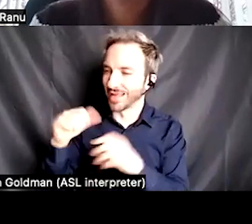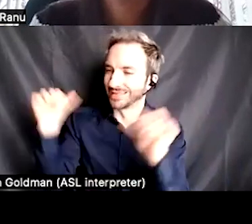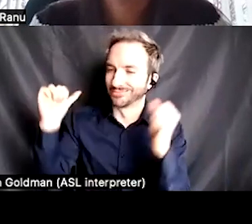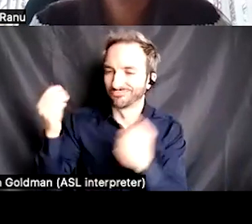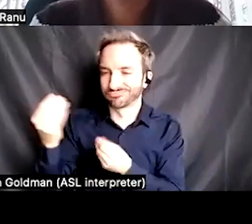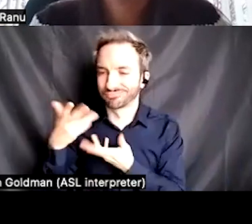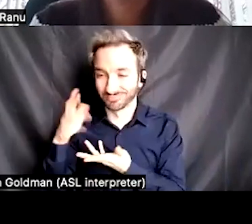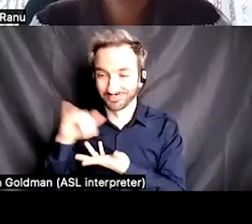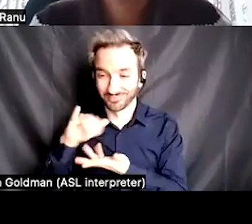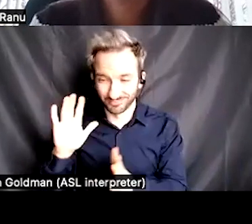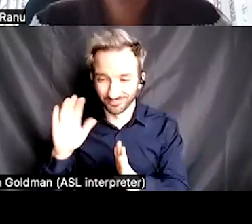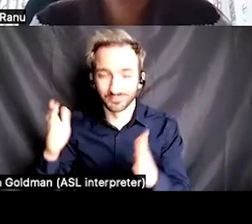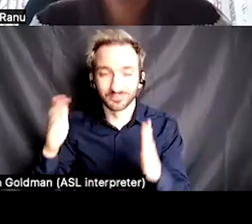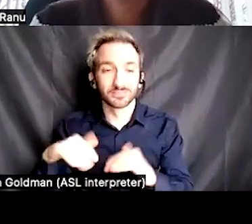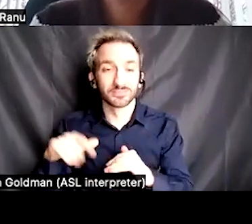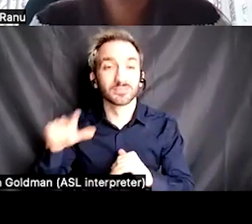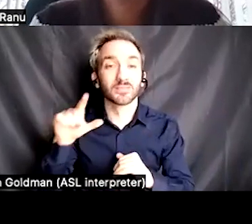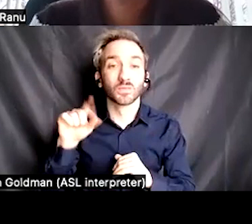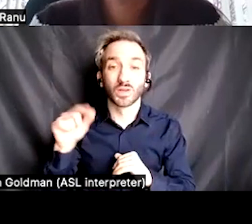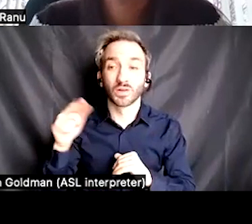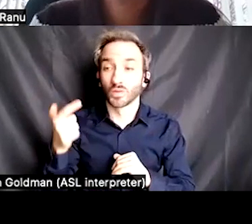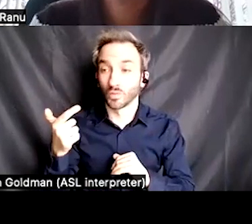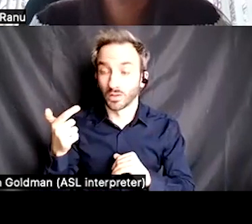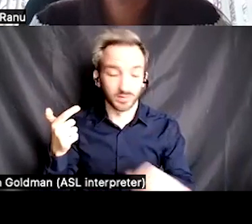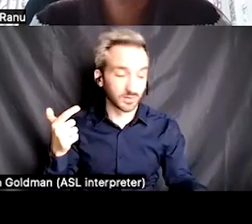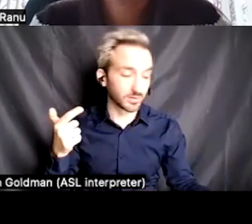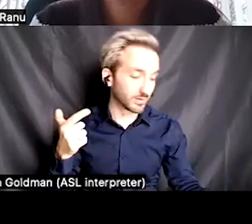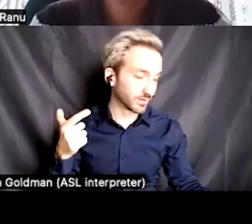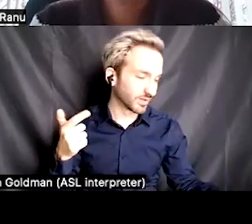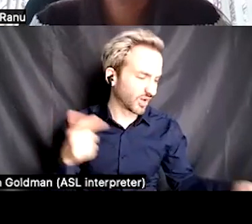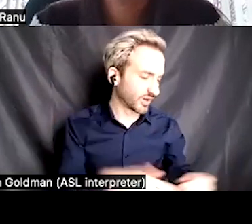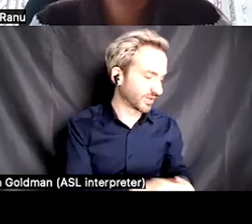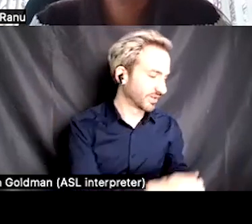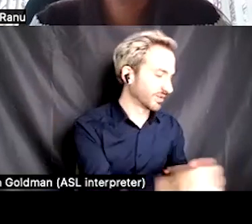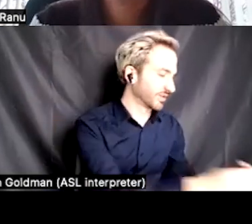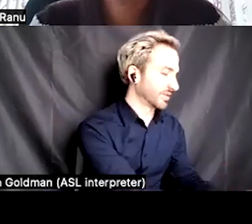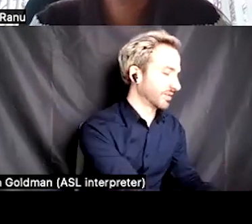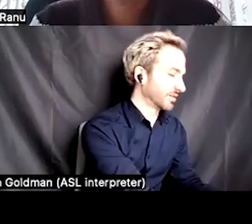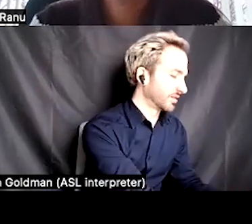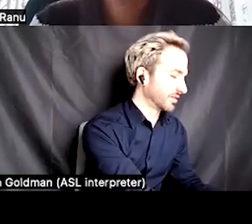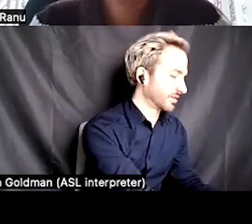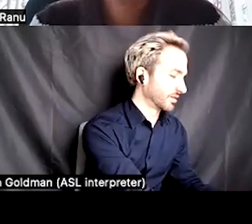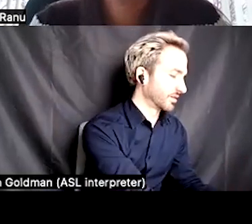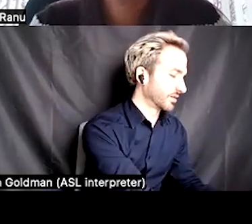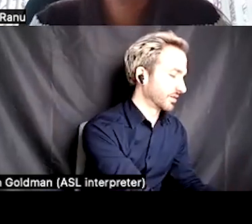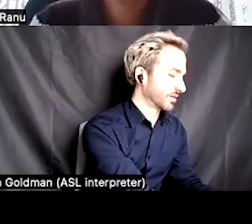And back in 2021, we looked at the presence of swearing in the titles of self-help books.